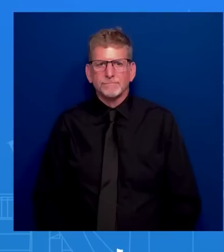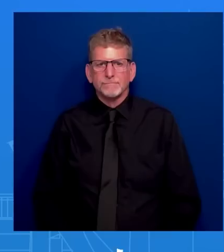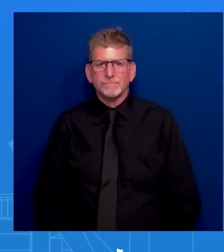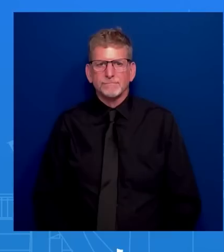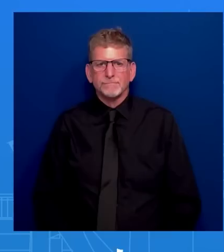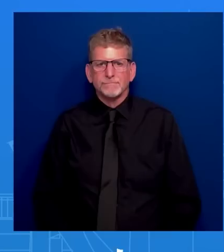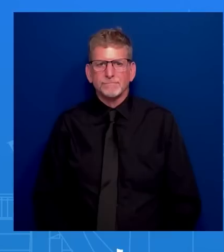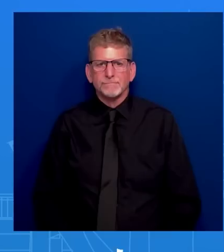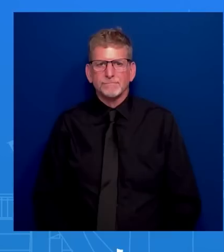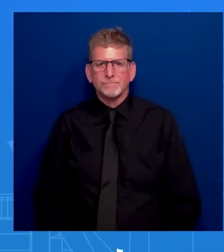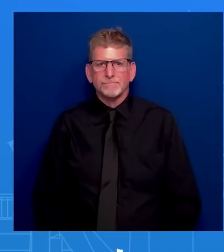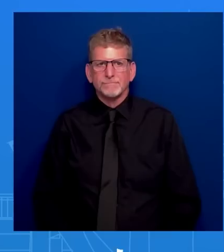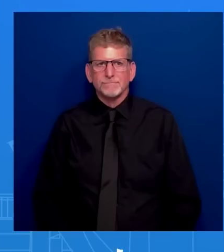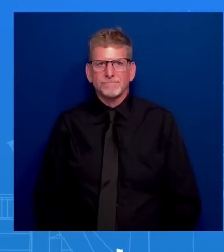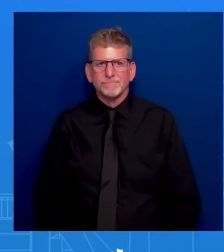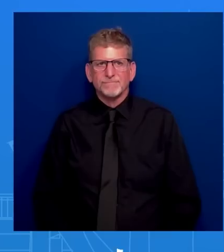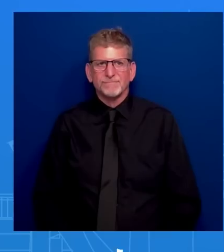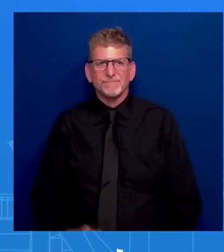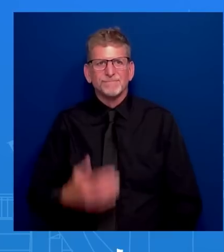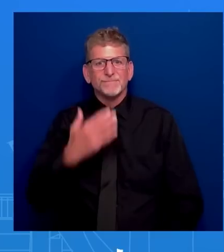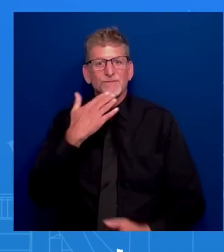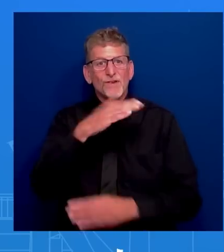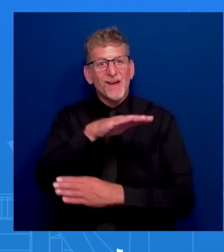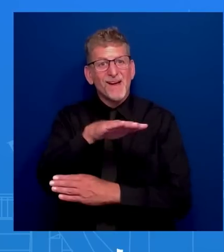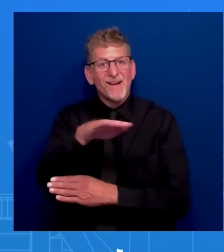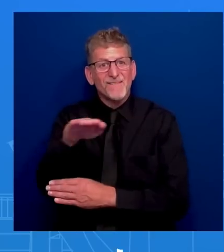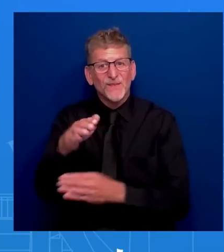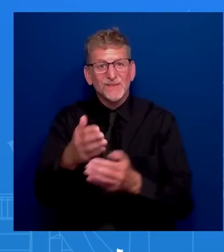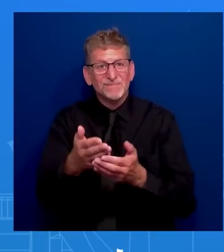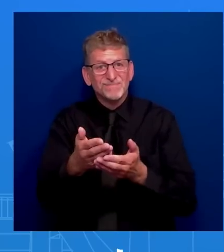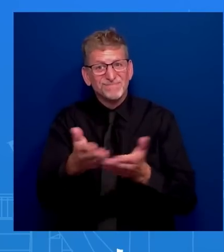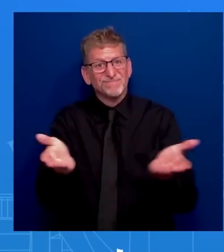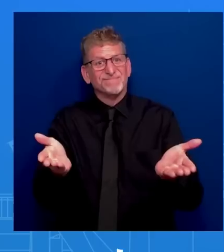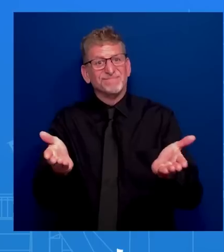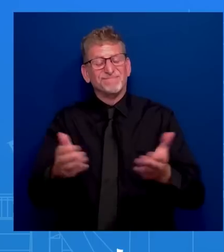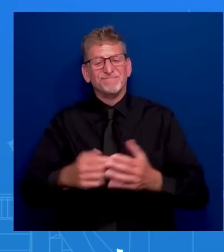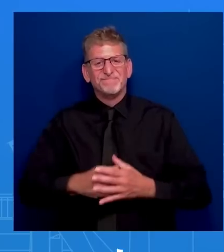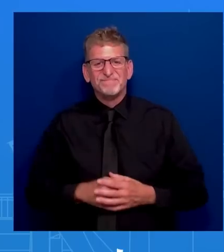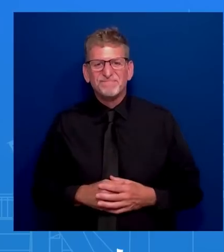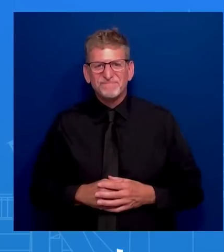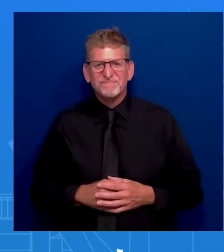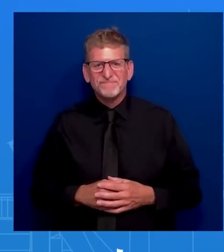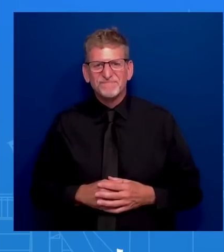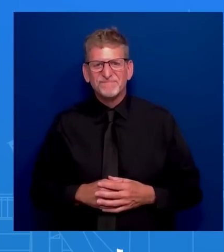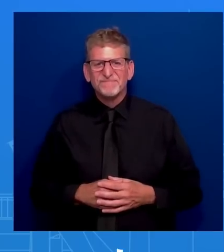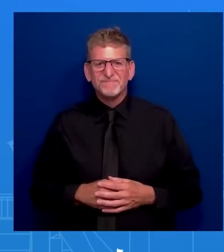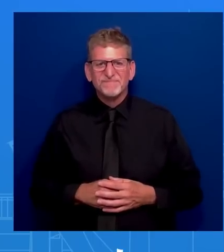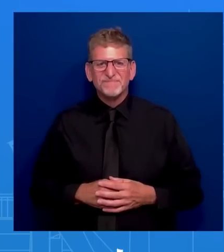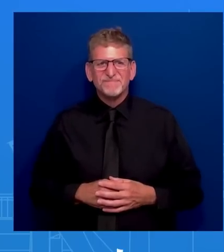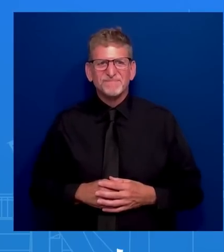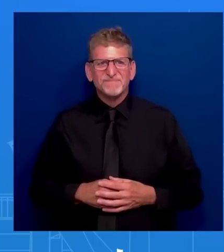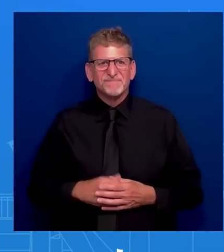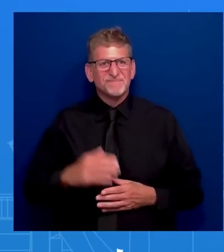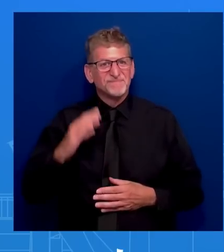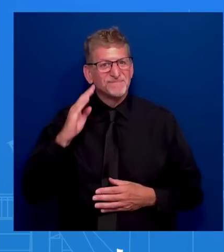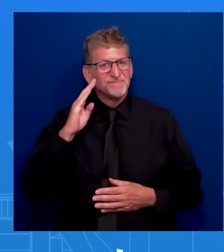Ms. Jean-Pierre: Good afternoon, everybody. The Press: Hi, Karine. Ms. Jean-Pierre: Hi, Peter. You're like that kid in the class.